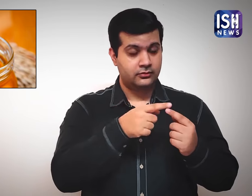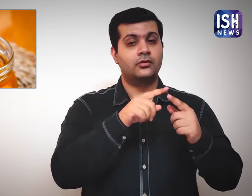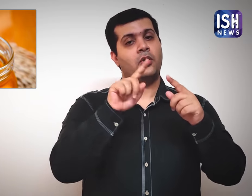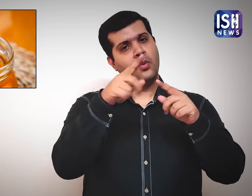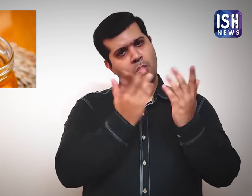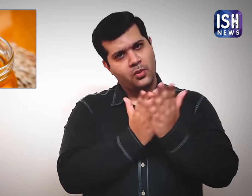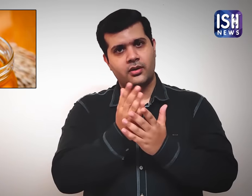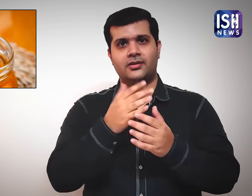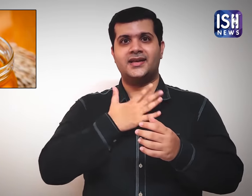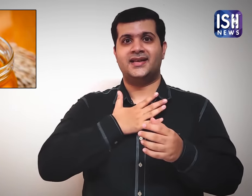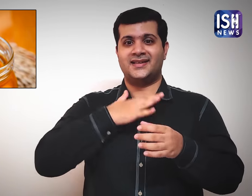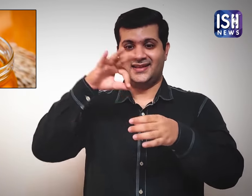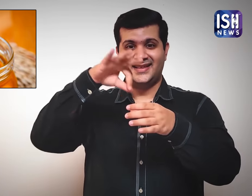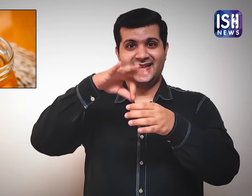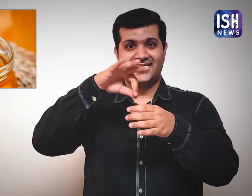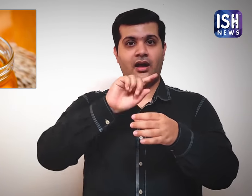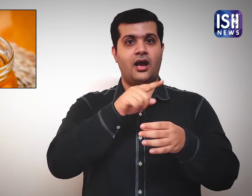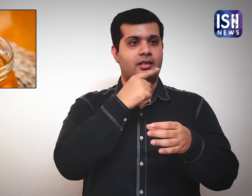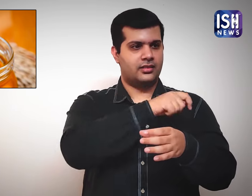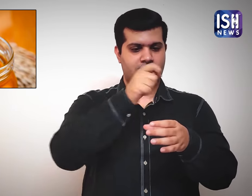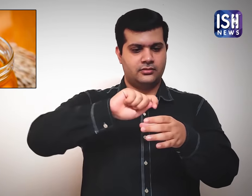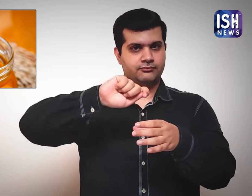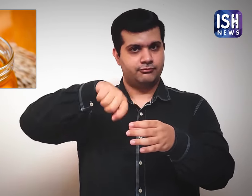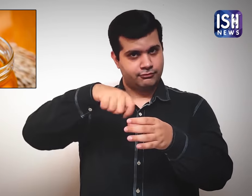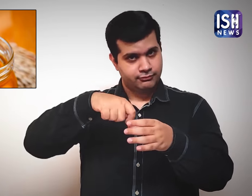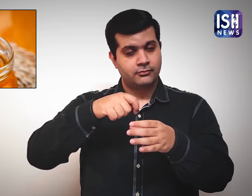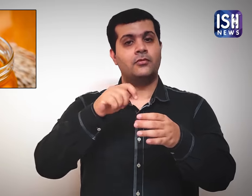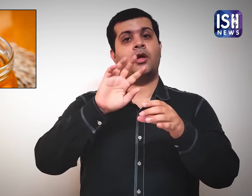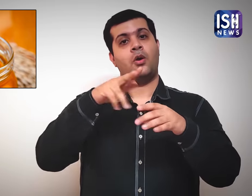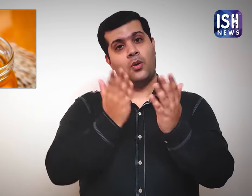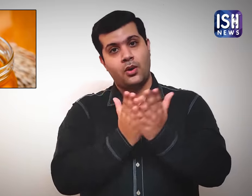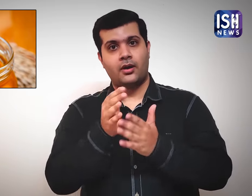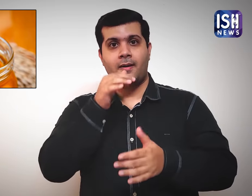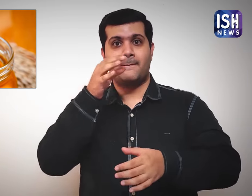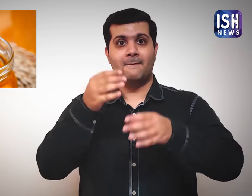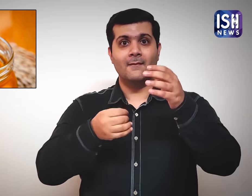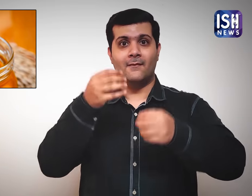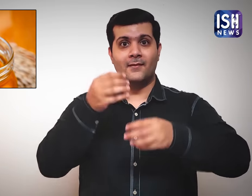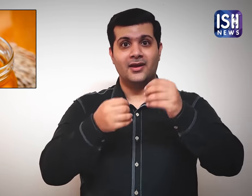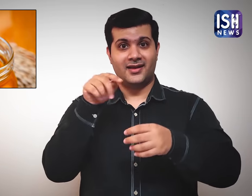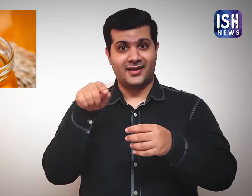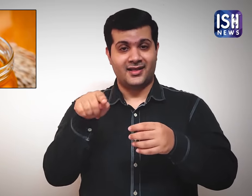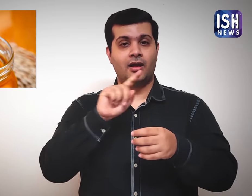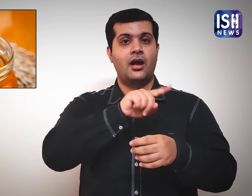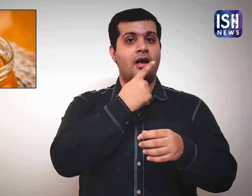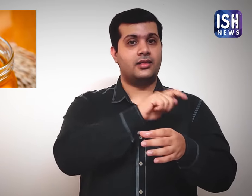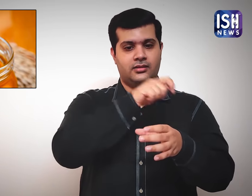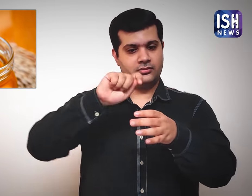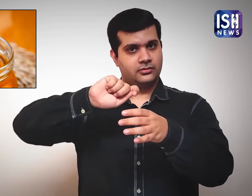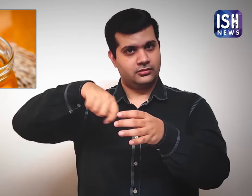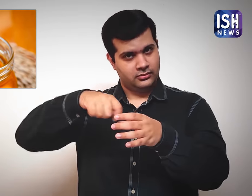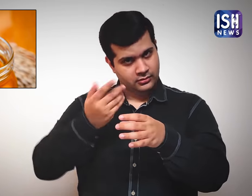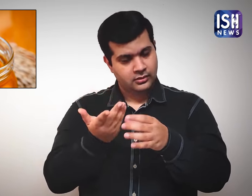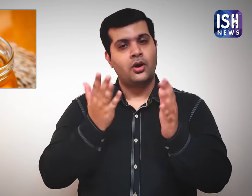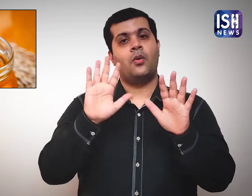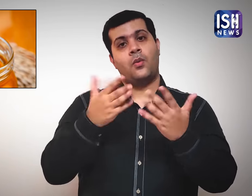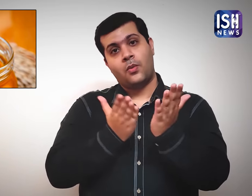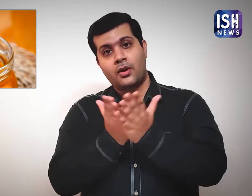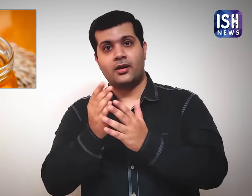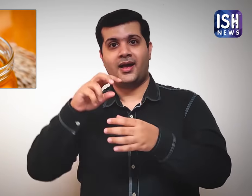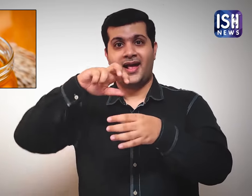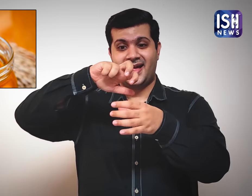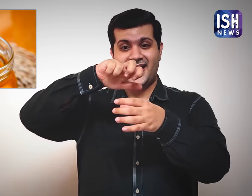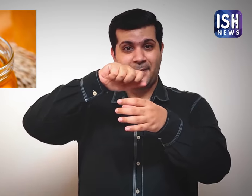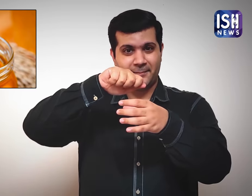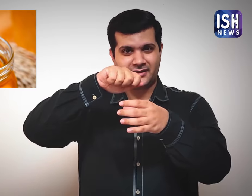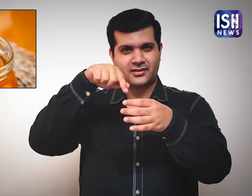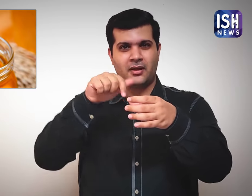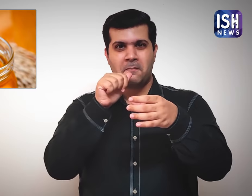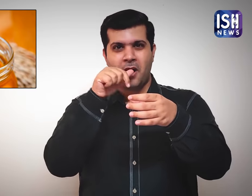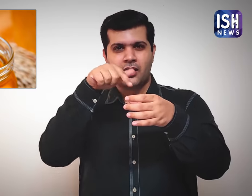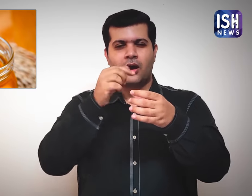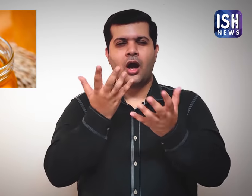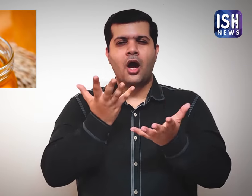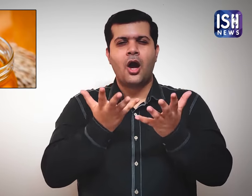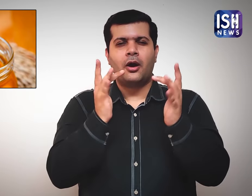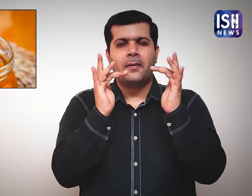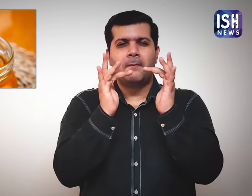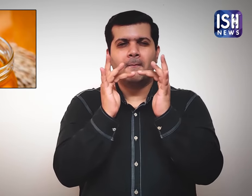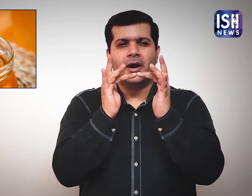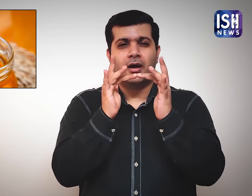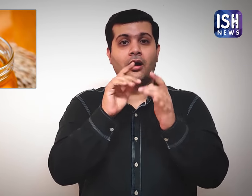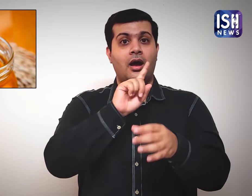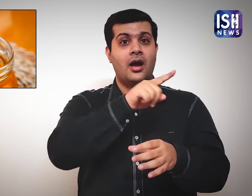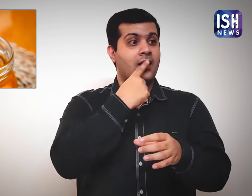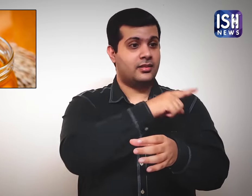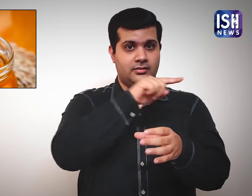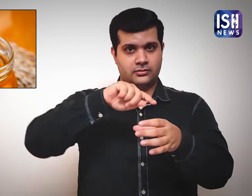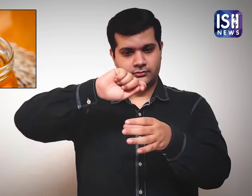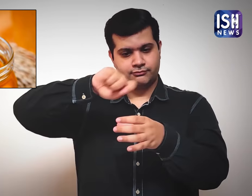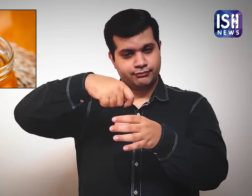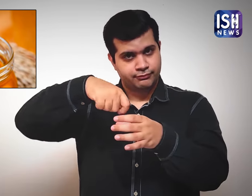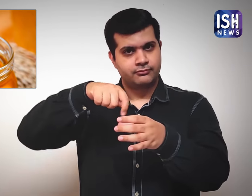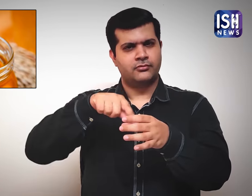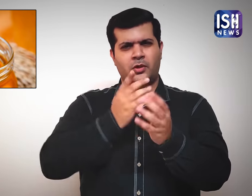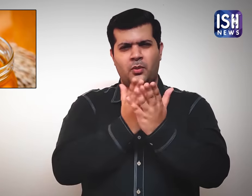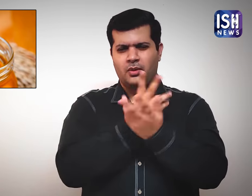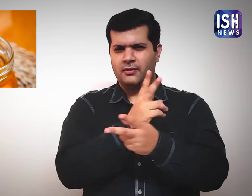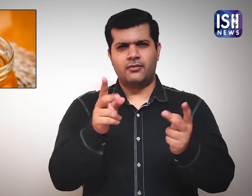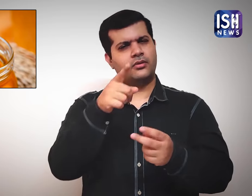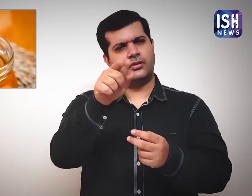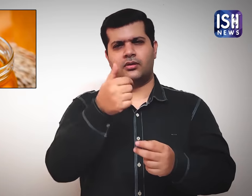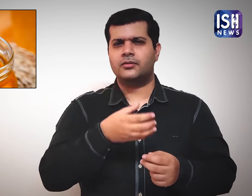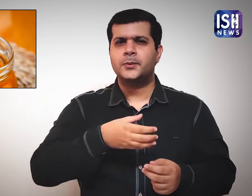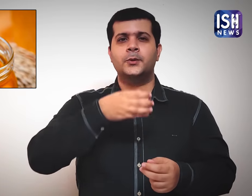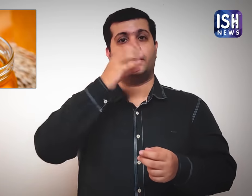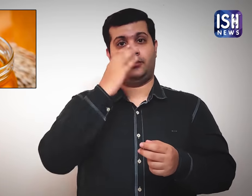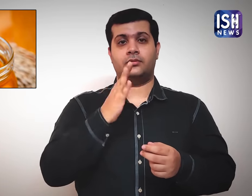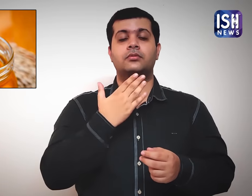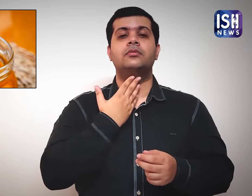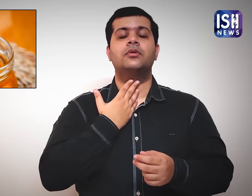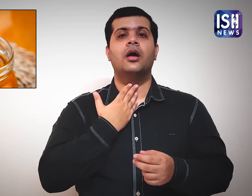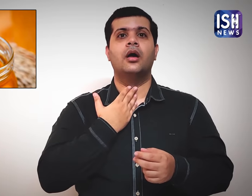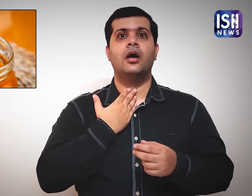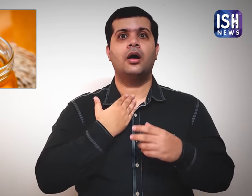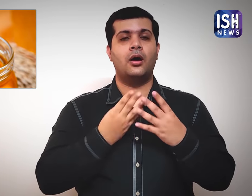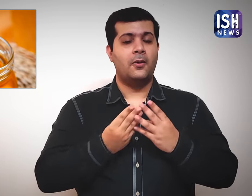or it can be mixed with green tea, milk, warm lemon water and many other ways.